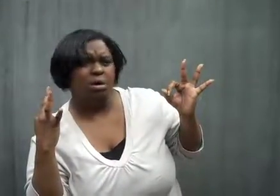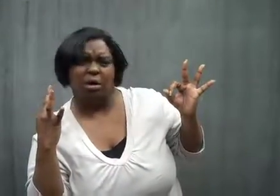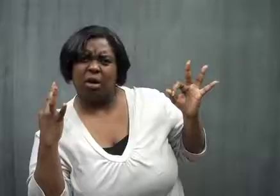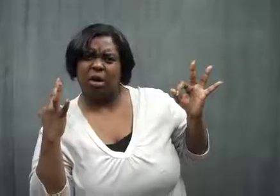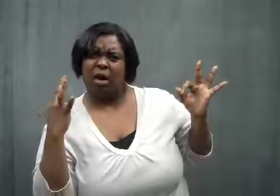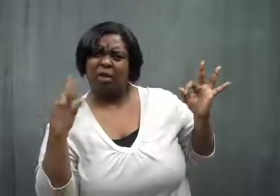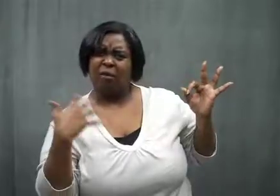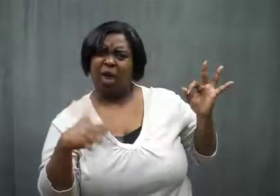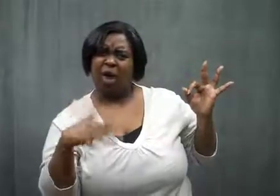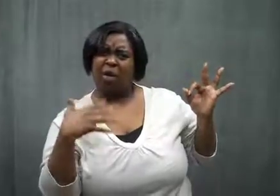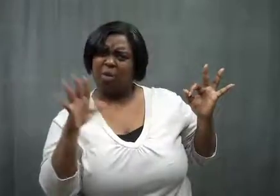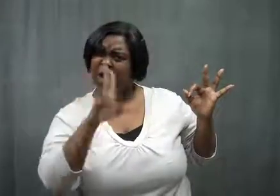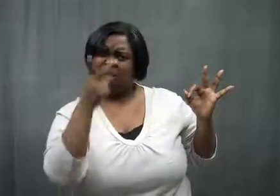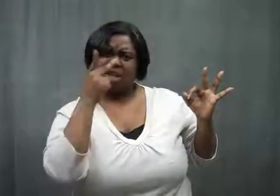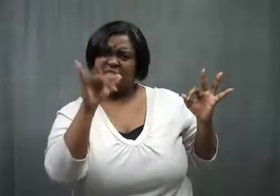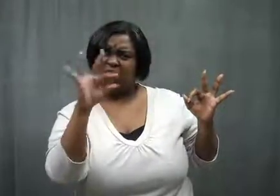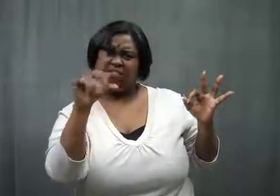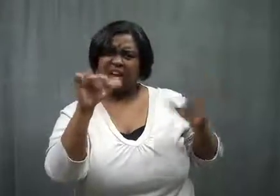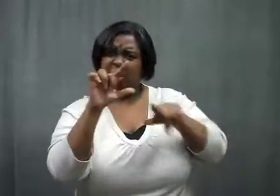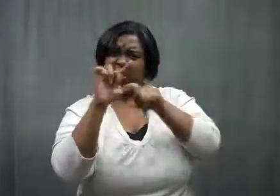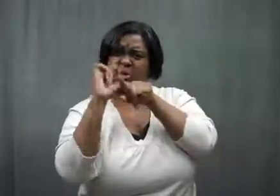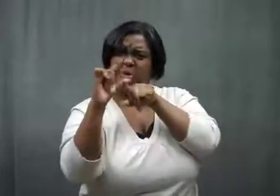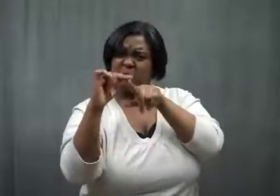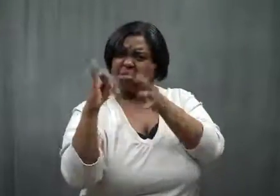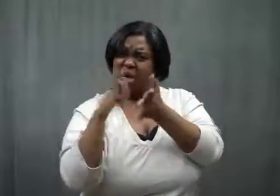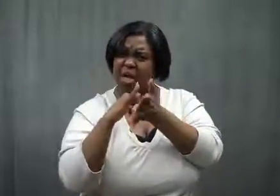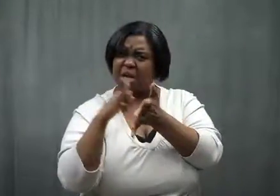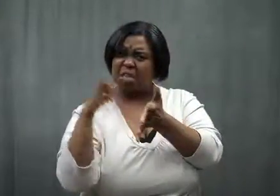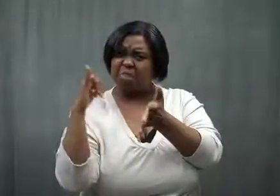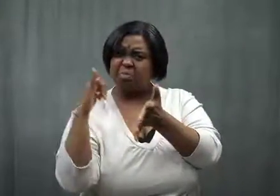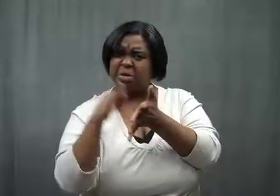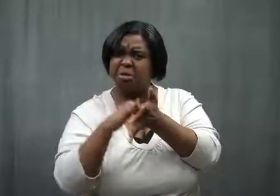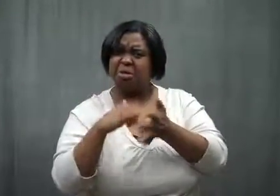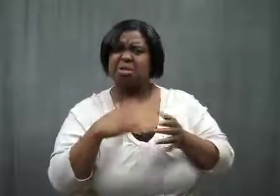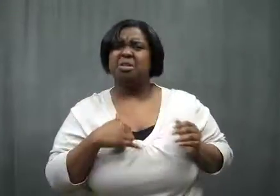I'd never seen anything fly by so impossibly fast.